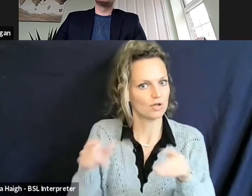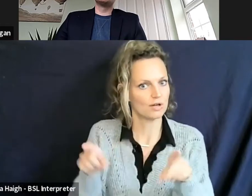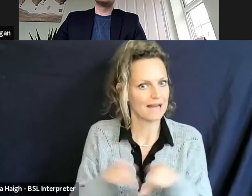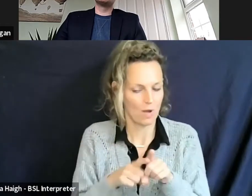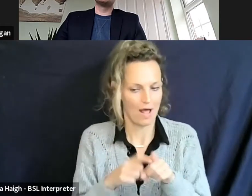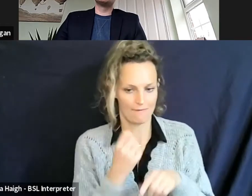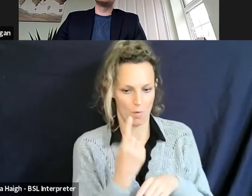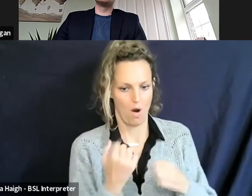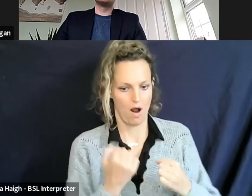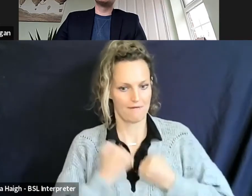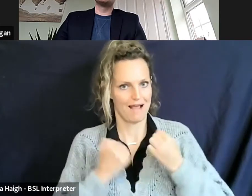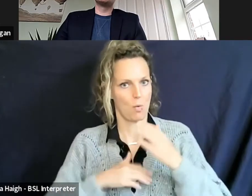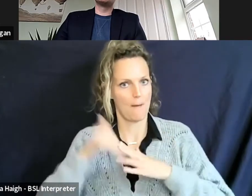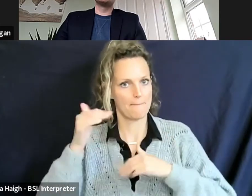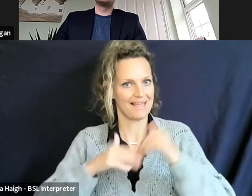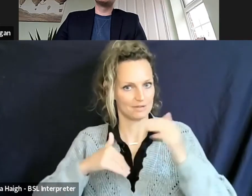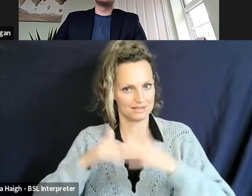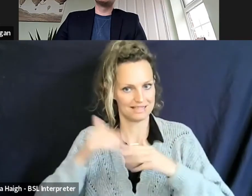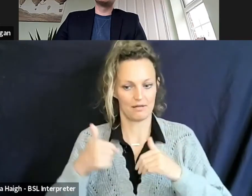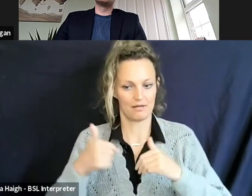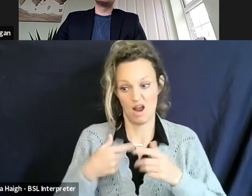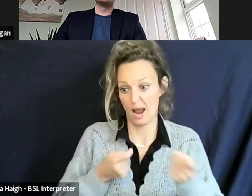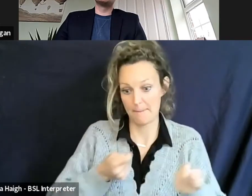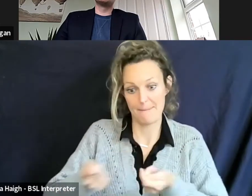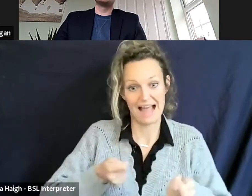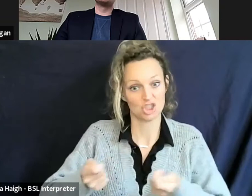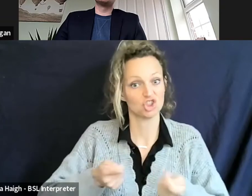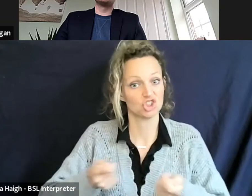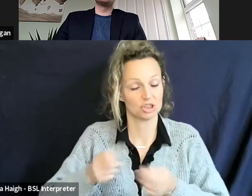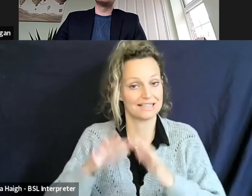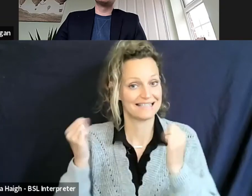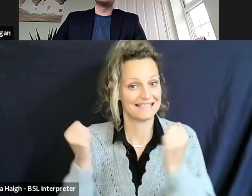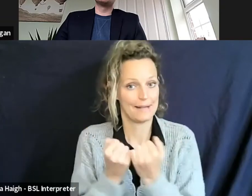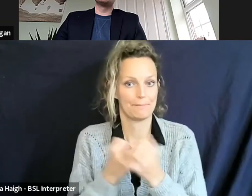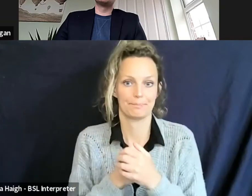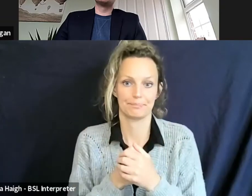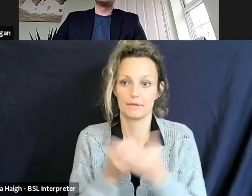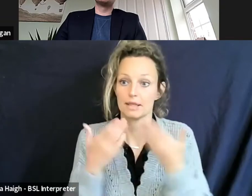I sort out the learning and development for about 12 00 people, I am also a diversity and inclusion lead for one of buildings, for 3,000 people.